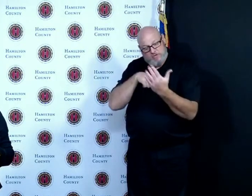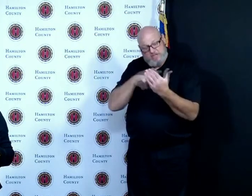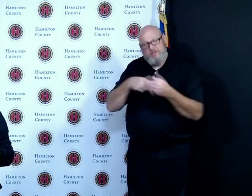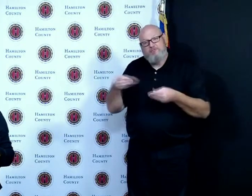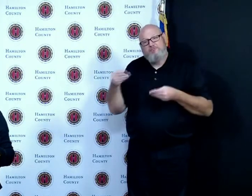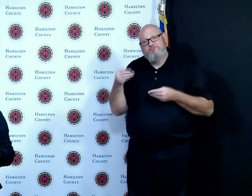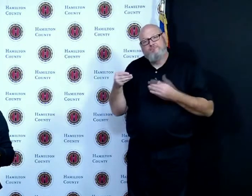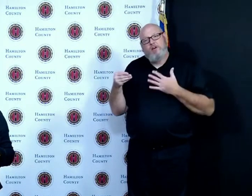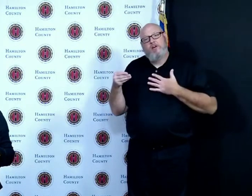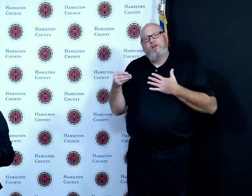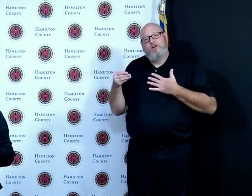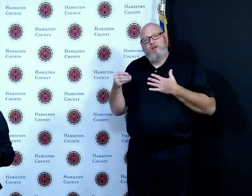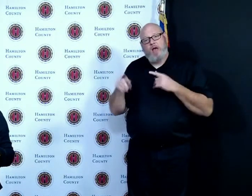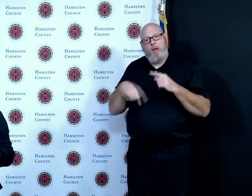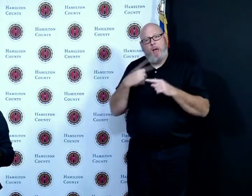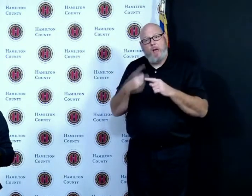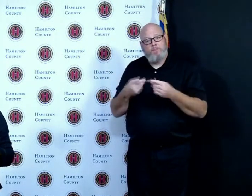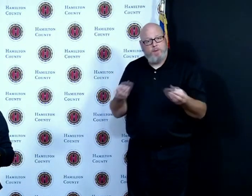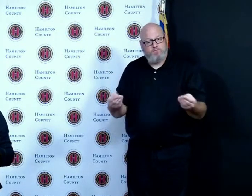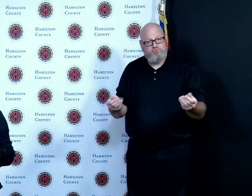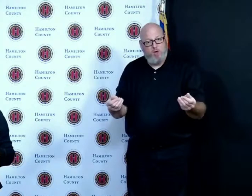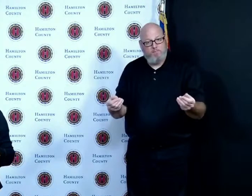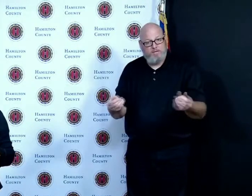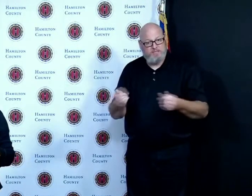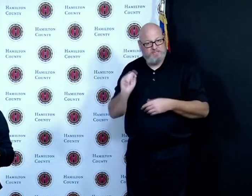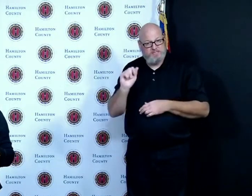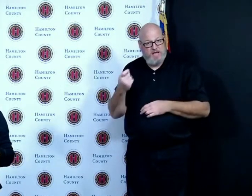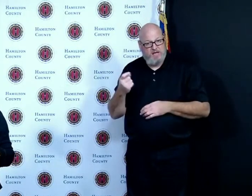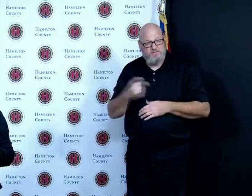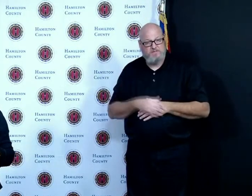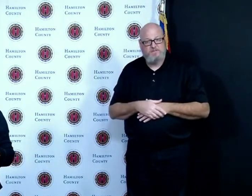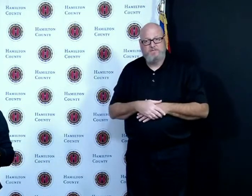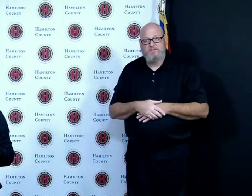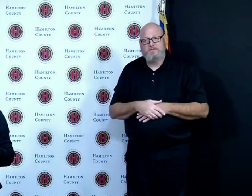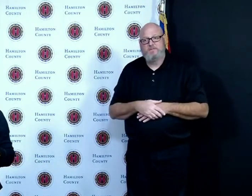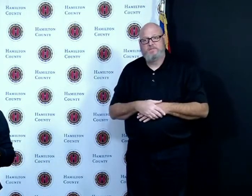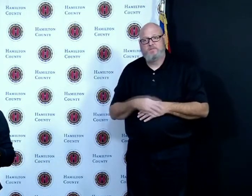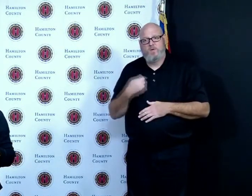could you of course next week you guys will start vaccinating staff members at Hamilton